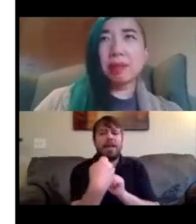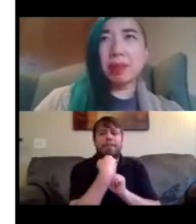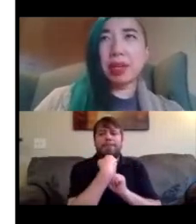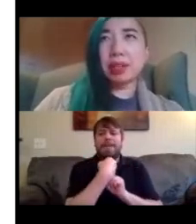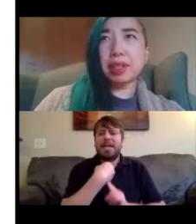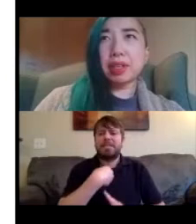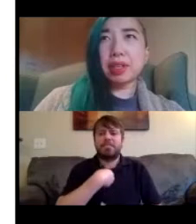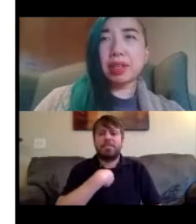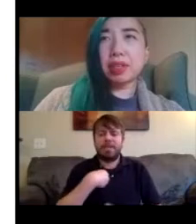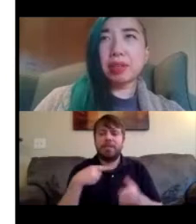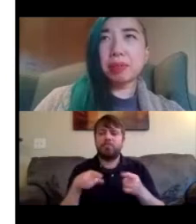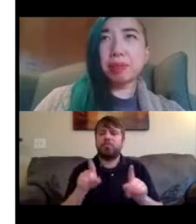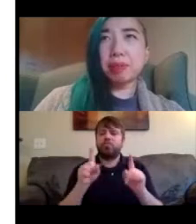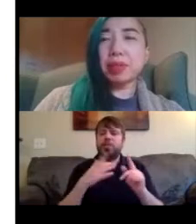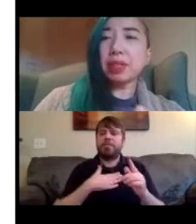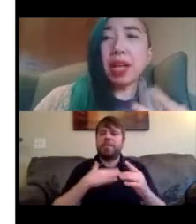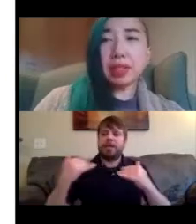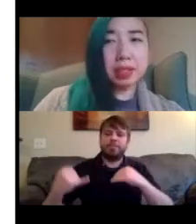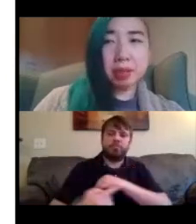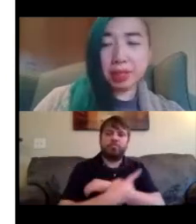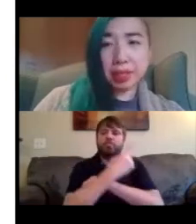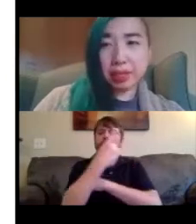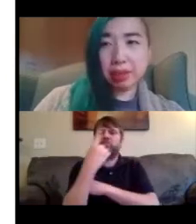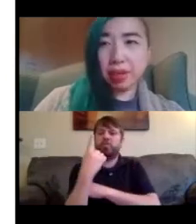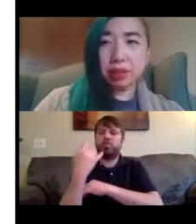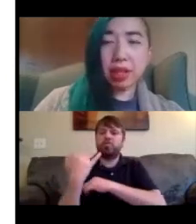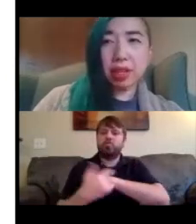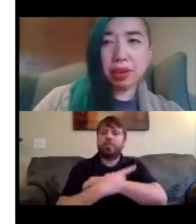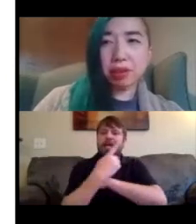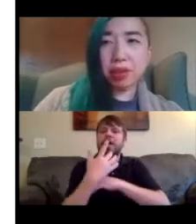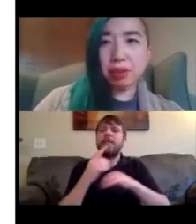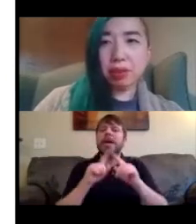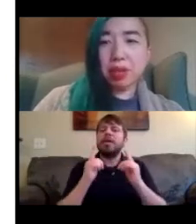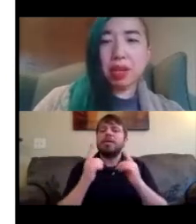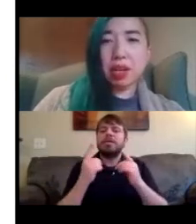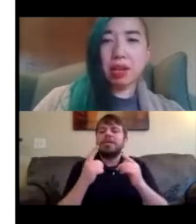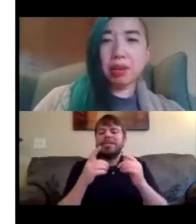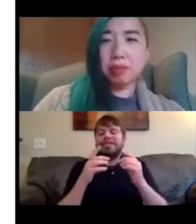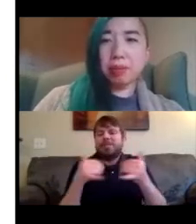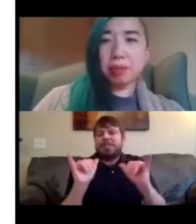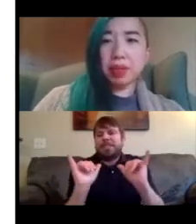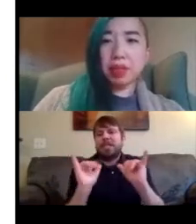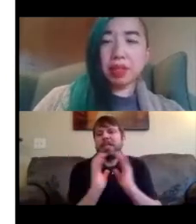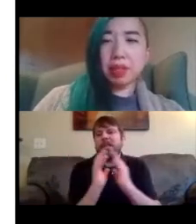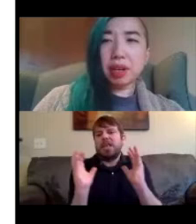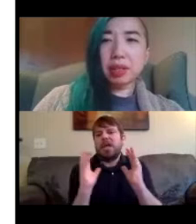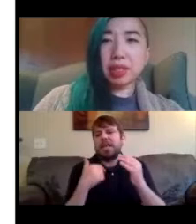but there's a lot that's still missing there. There's a lot I don't know. There are things